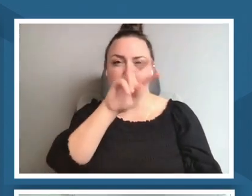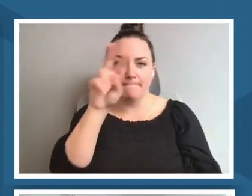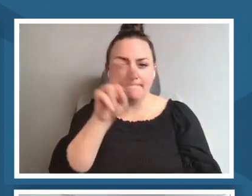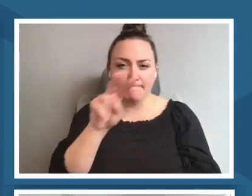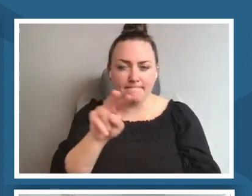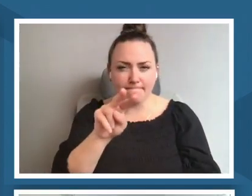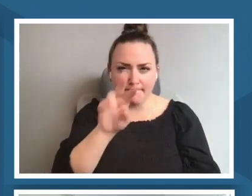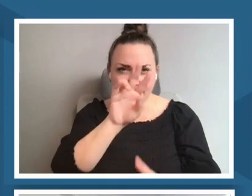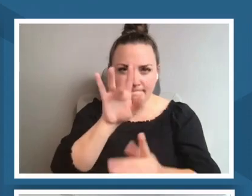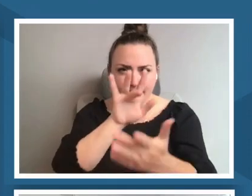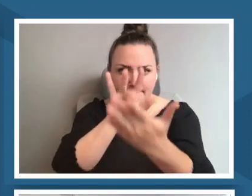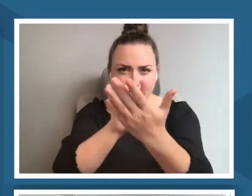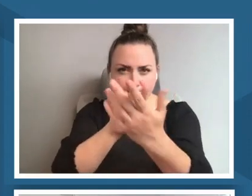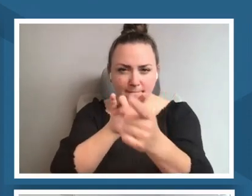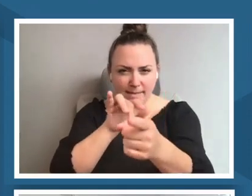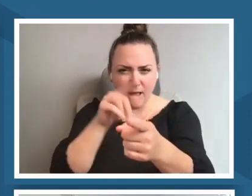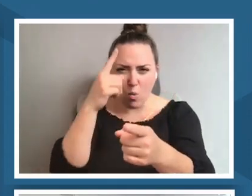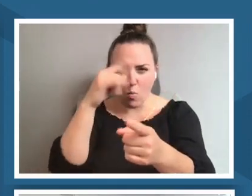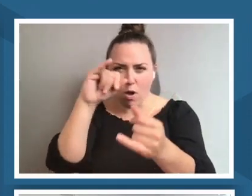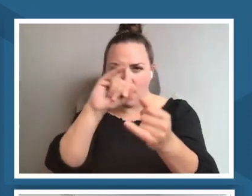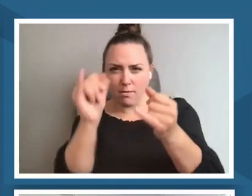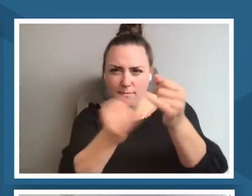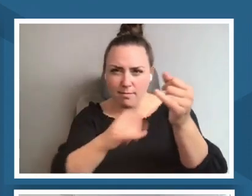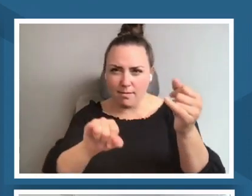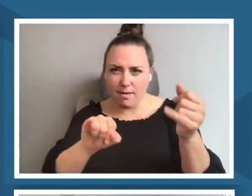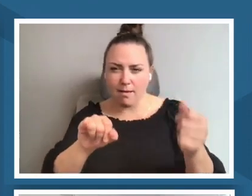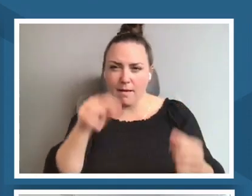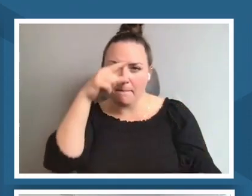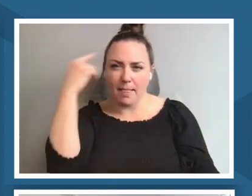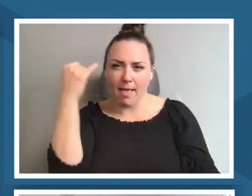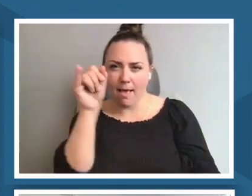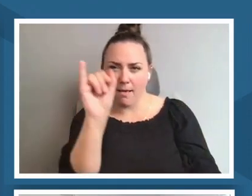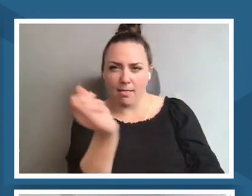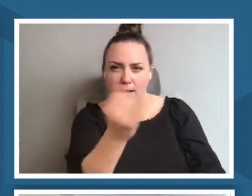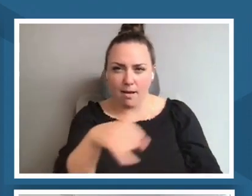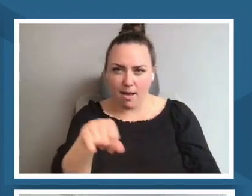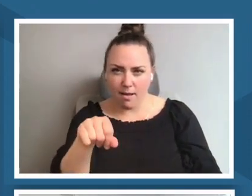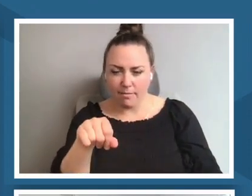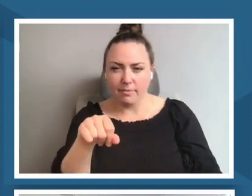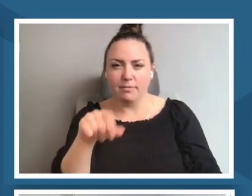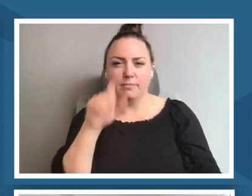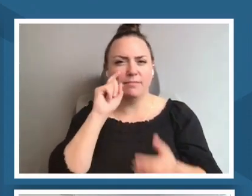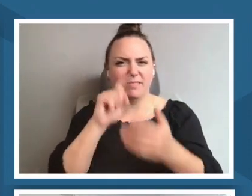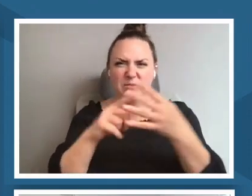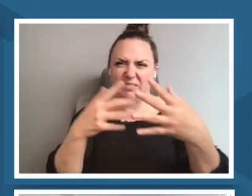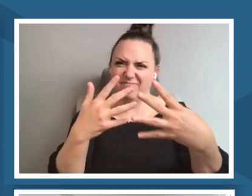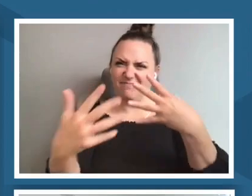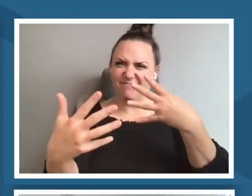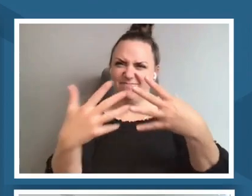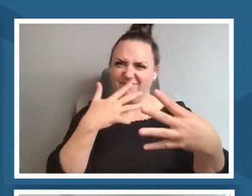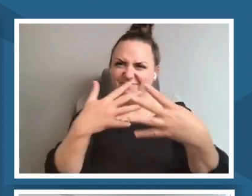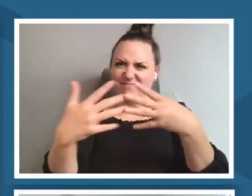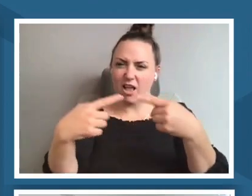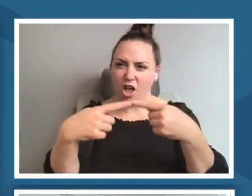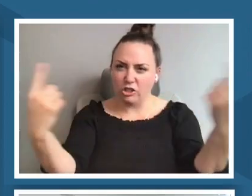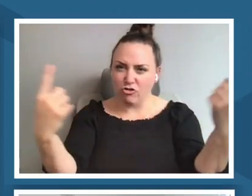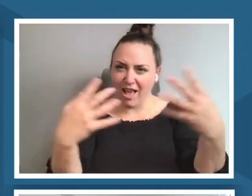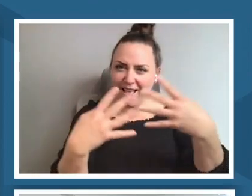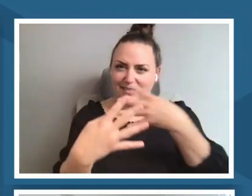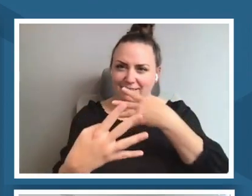that that line that curling line you notice the contrasts that were happening